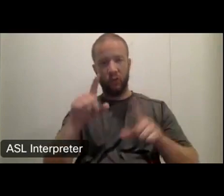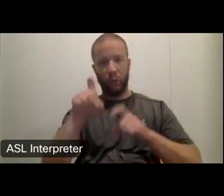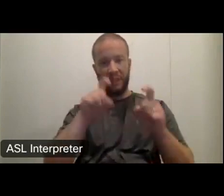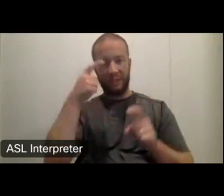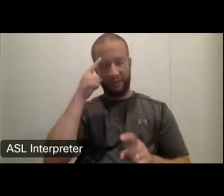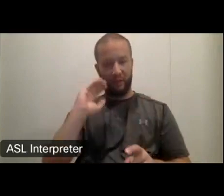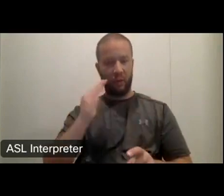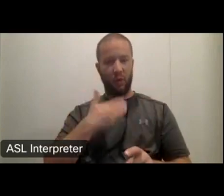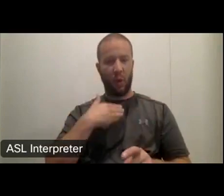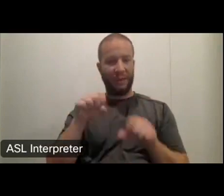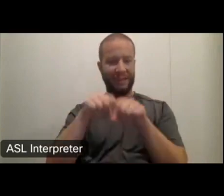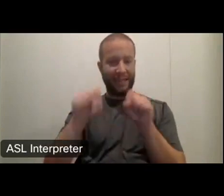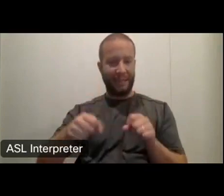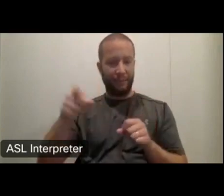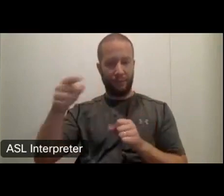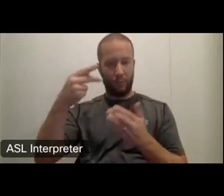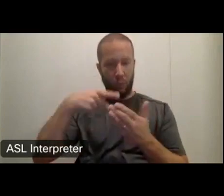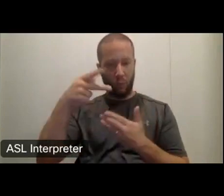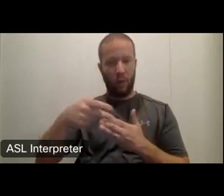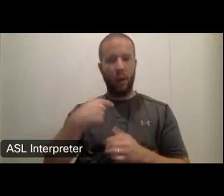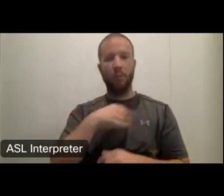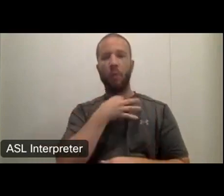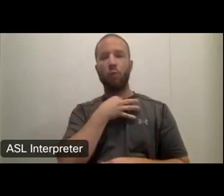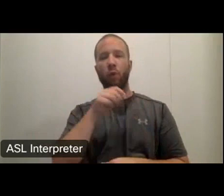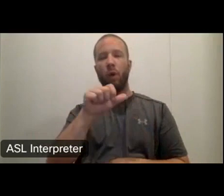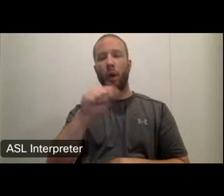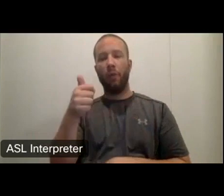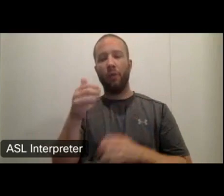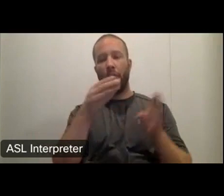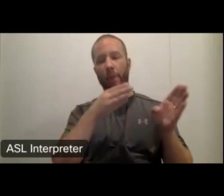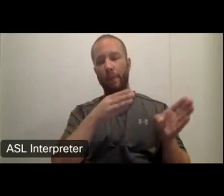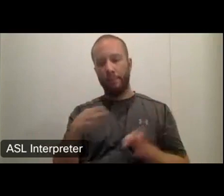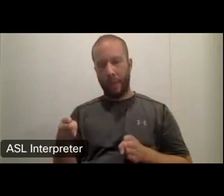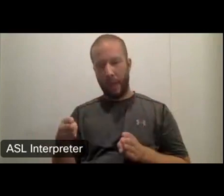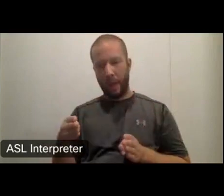uh the circulator program and I'm wondering if there's any plans to work more collaboratively